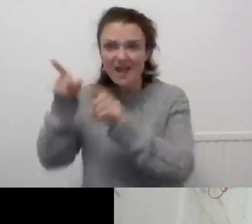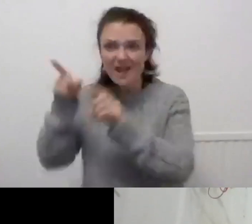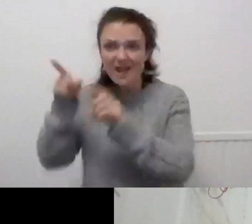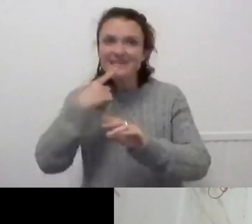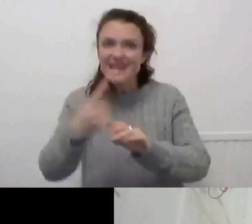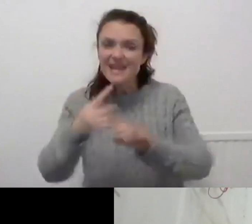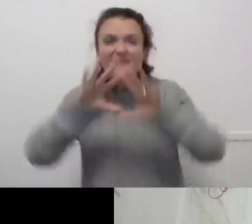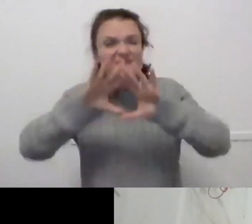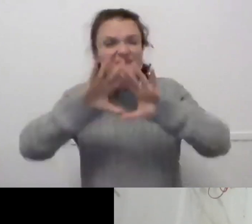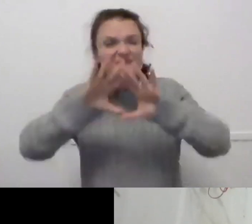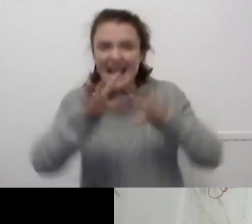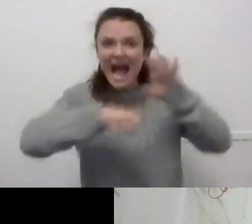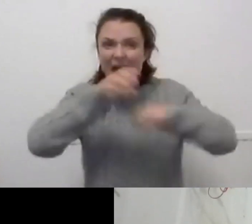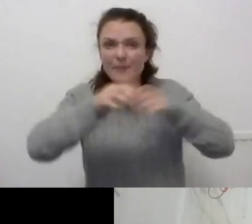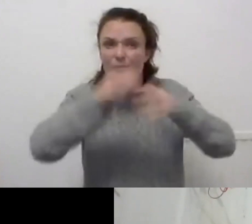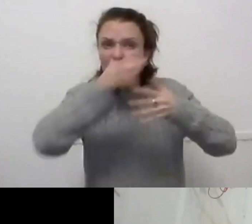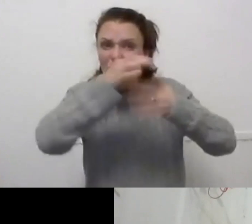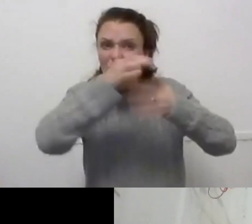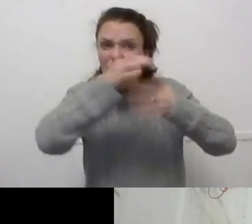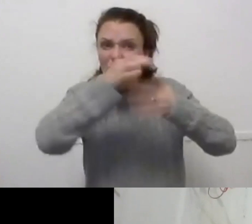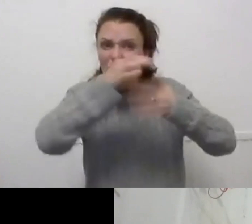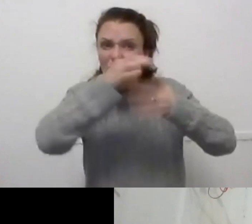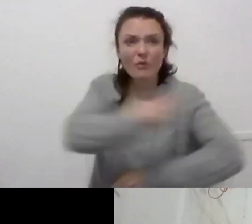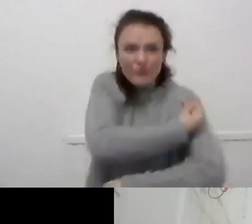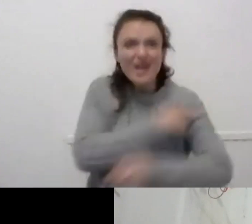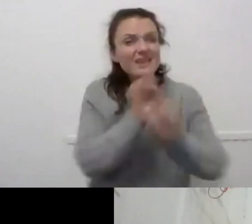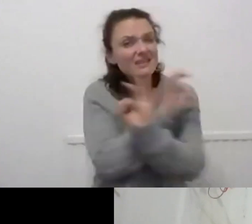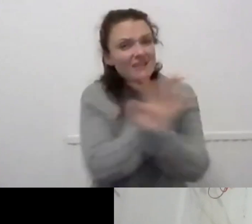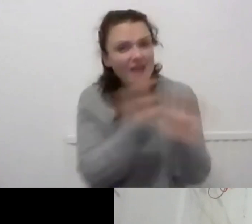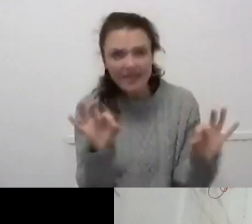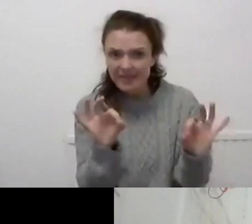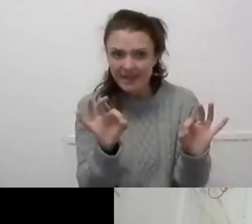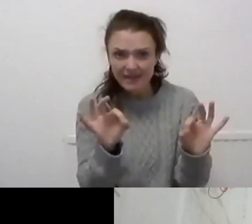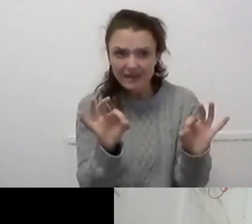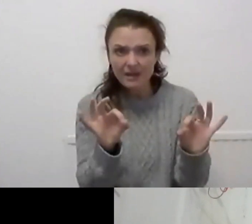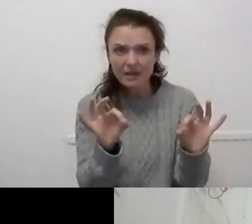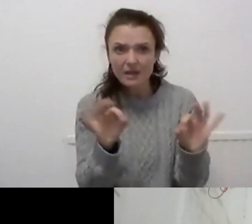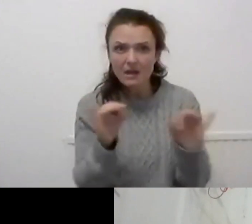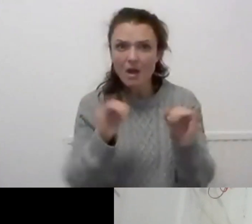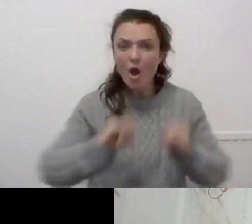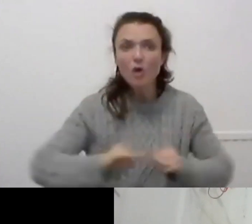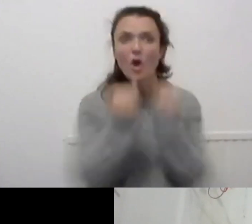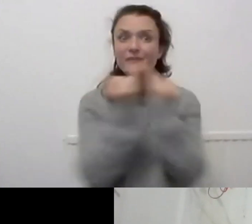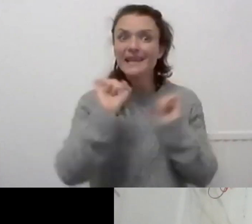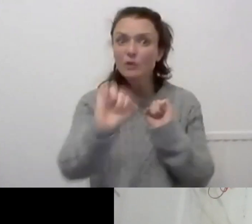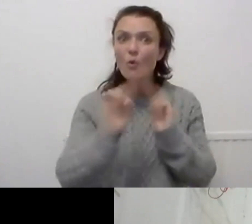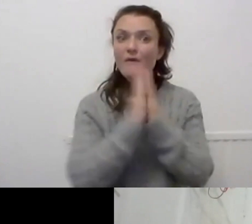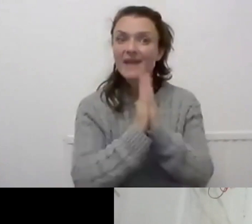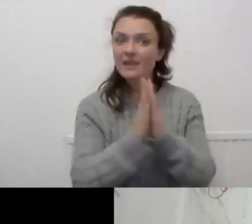products on the vaccine. And I think this is really even in our You know, faith and values. And